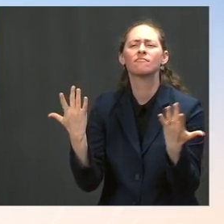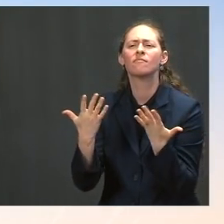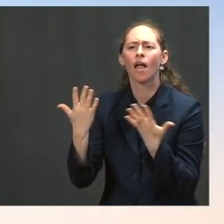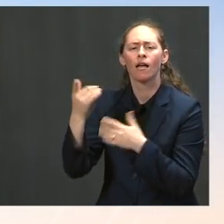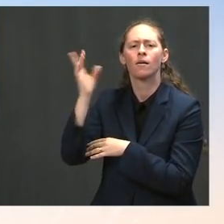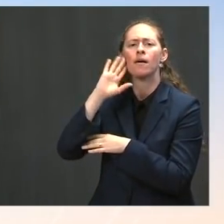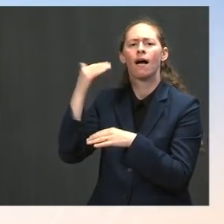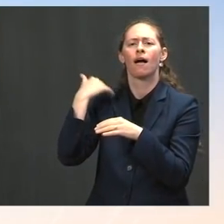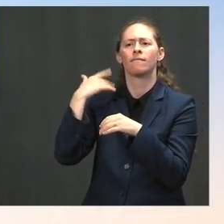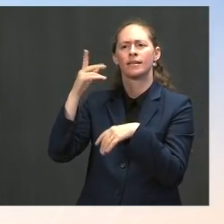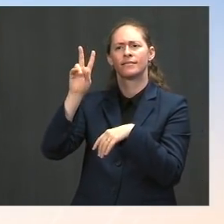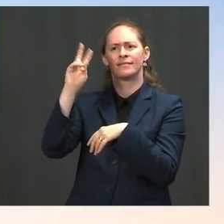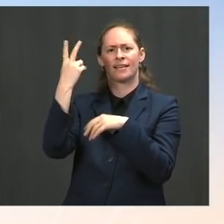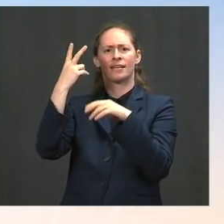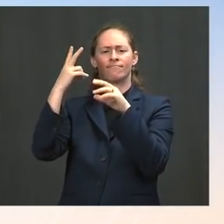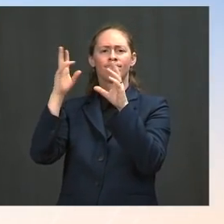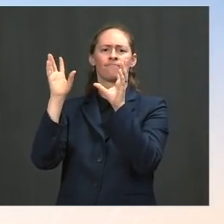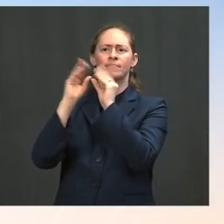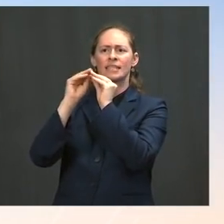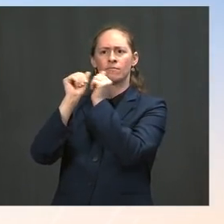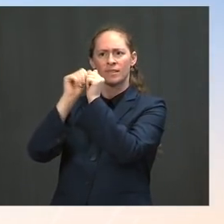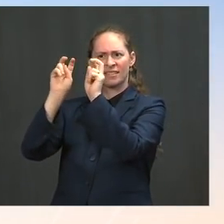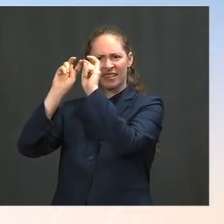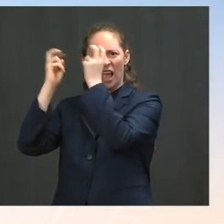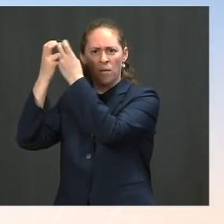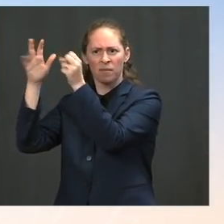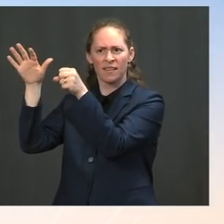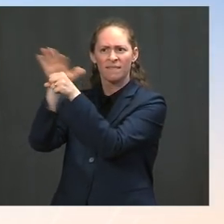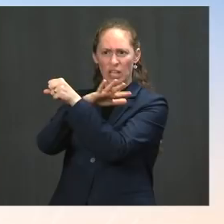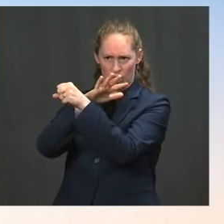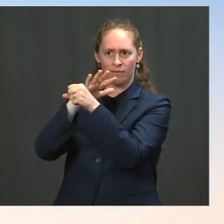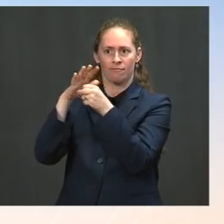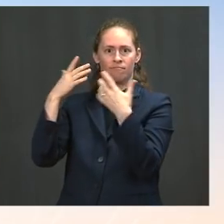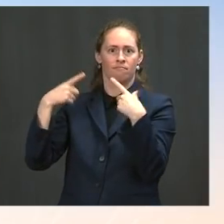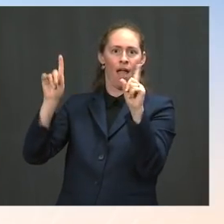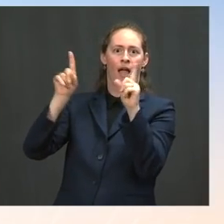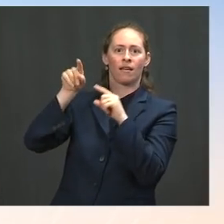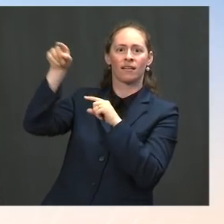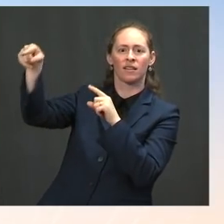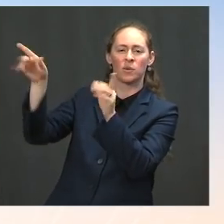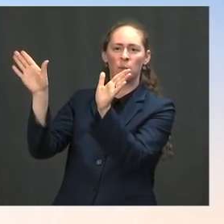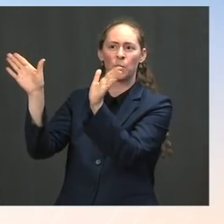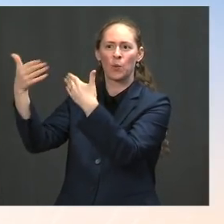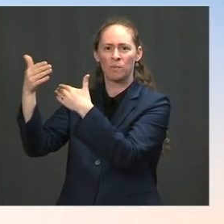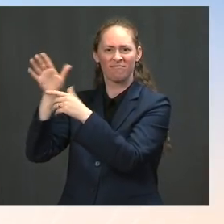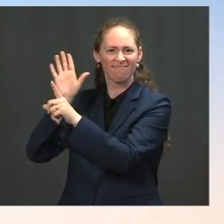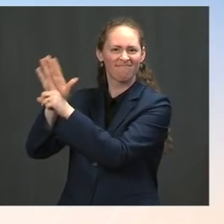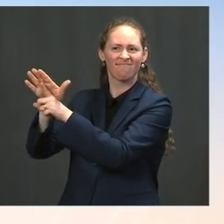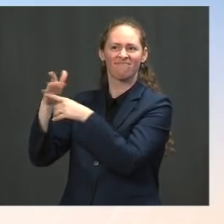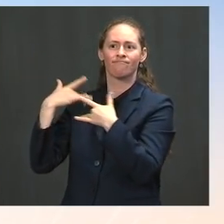to take place in the Cabinet Room, and the President will discuss several important topics with Cabinet members, including COVID-19,